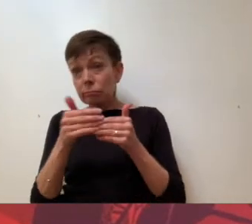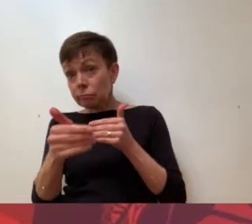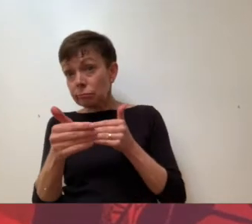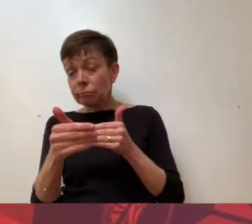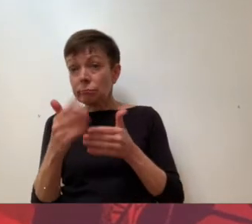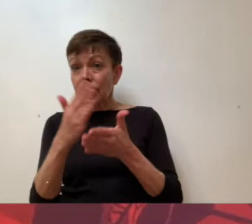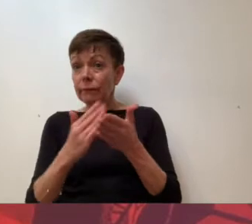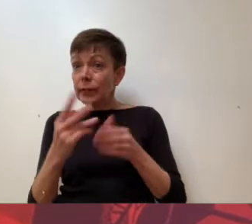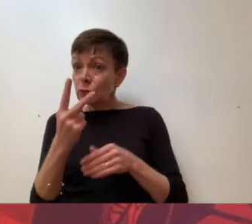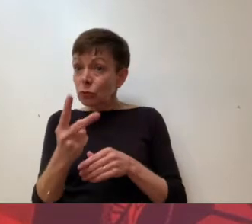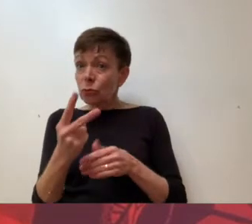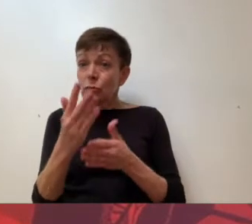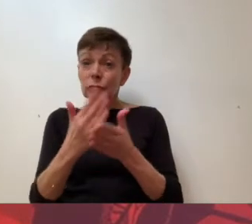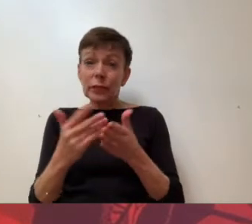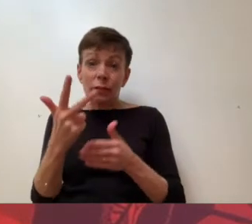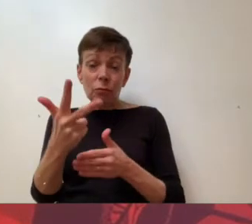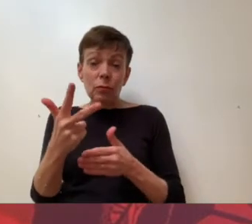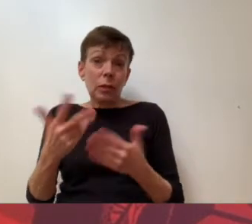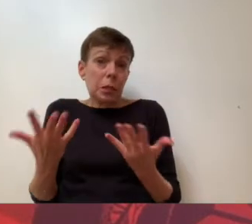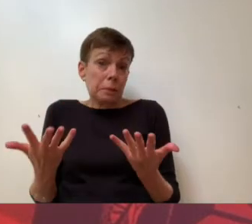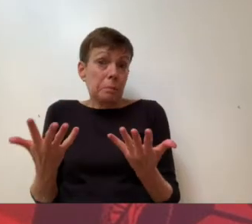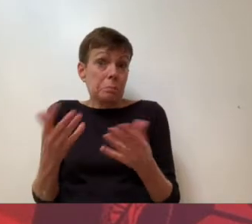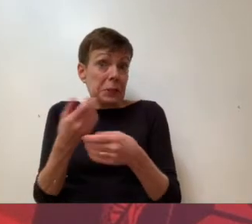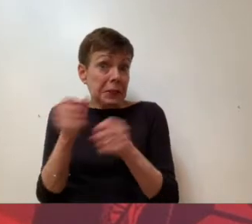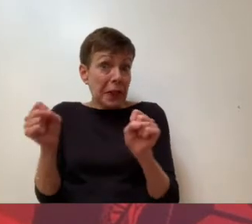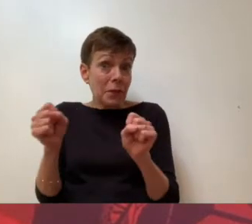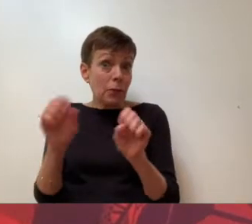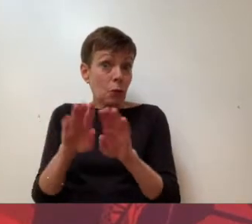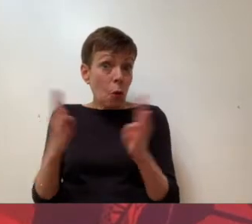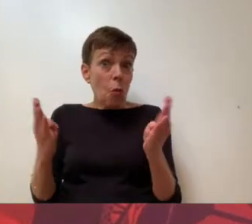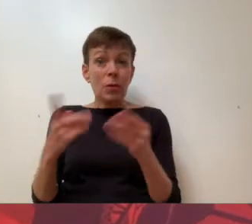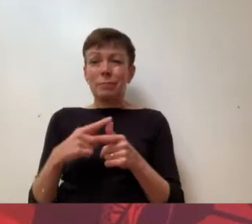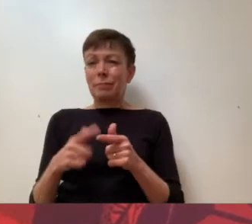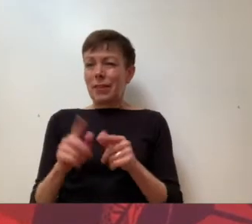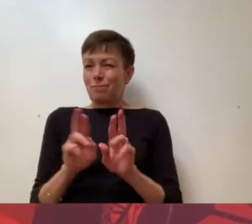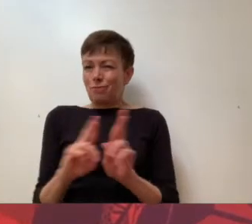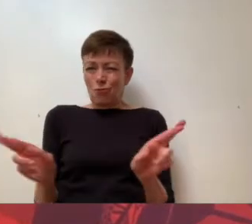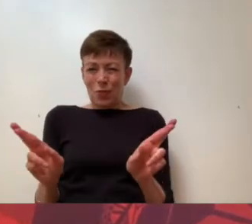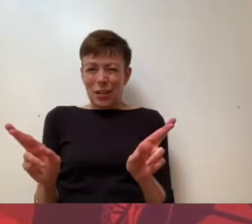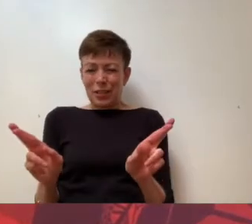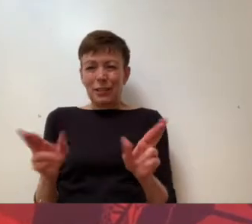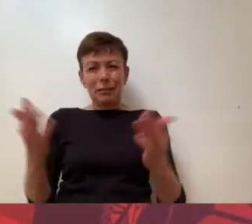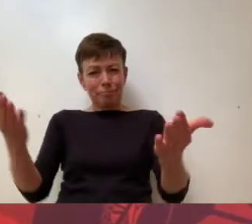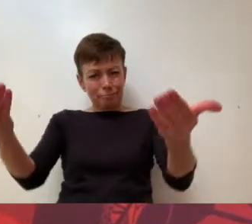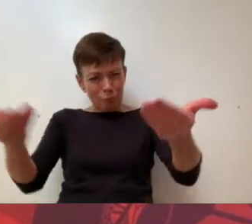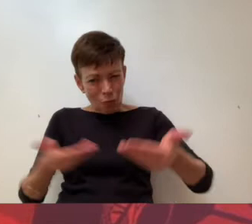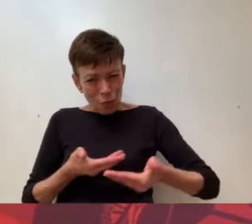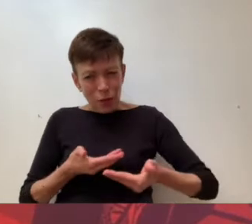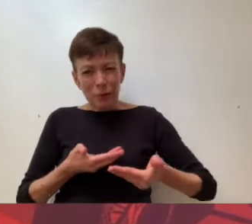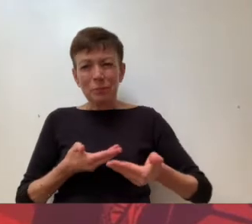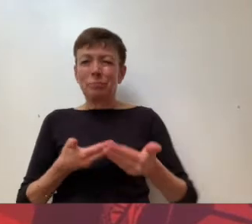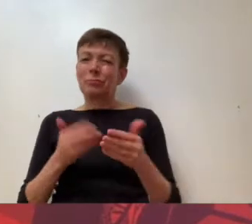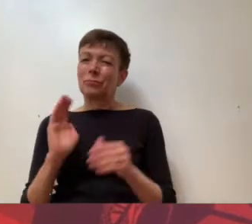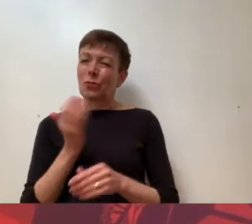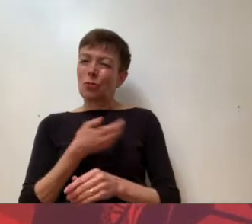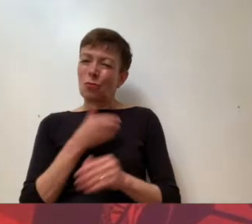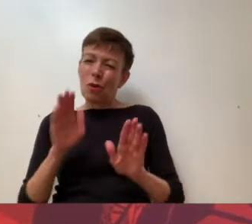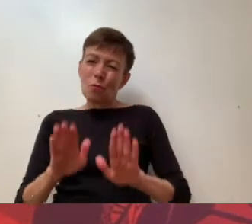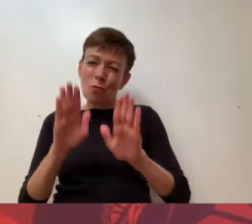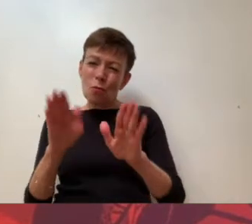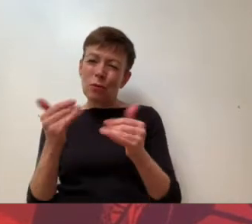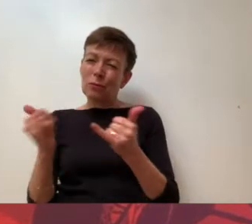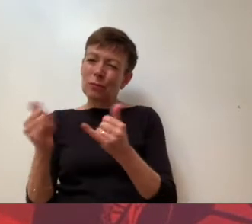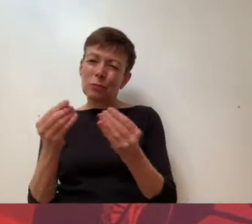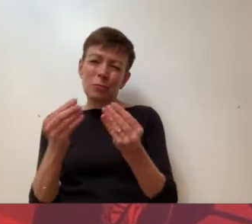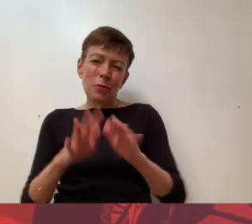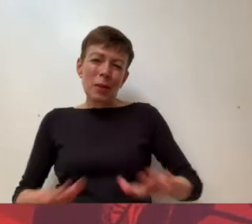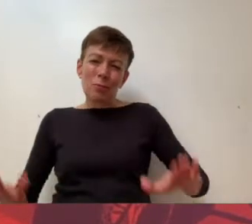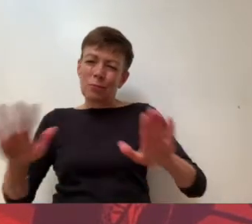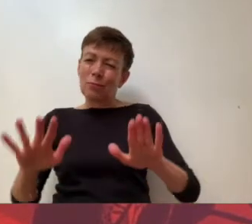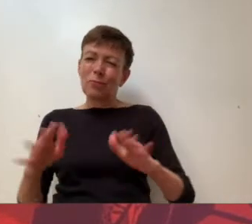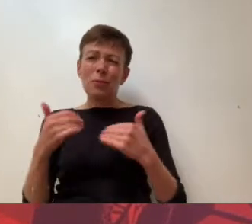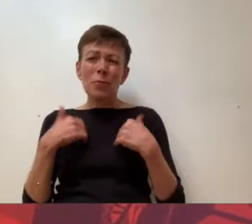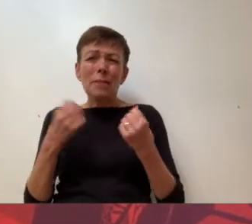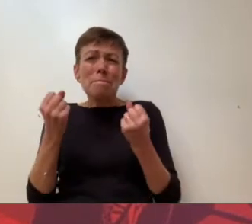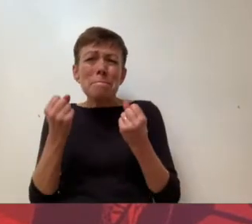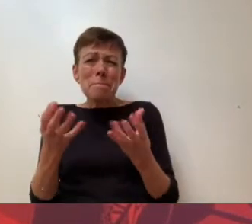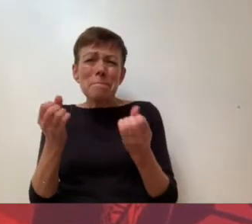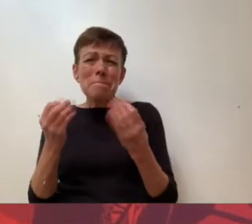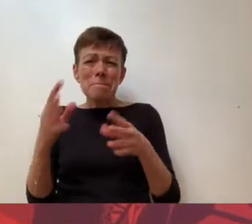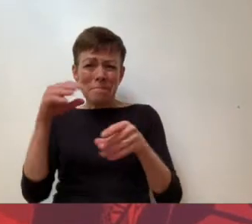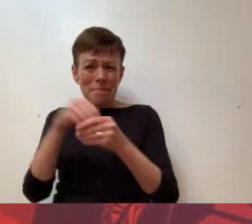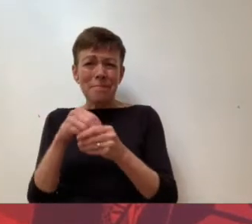move throughout our community, it will impact the ability for us to open additional amenities